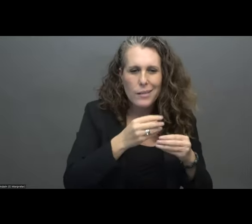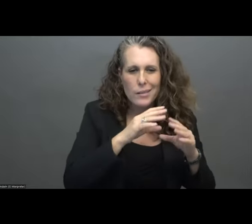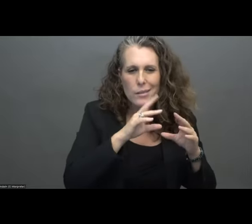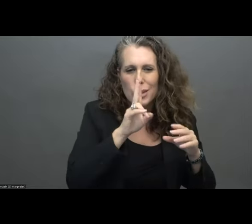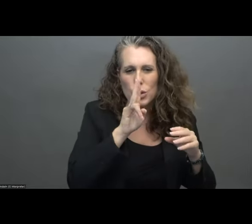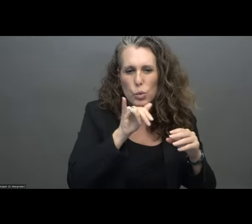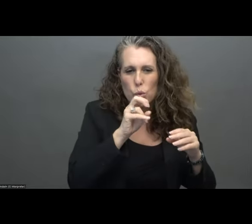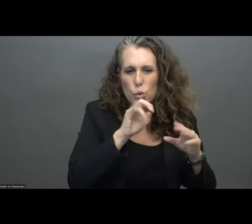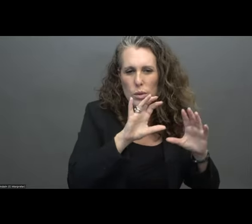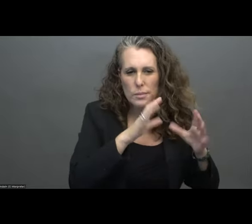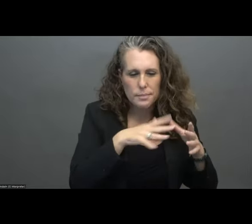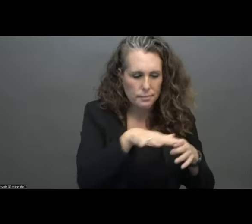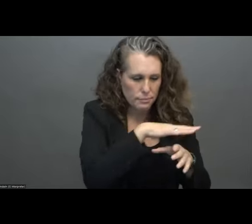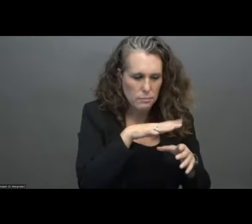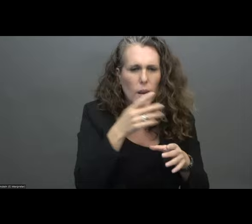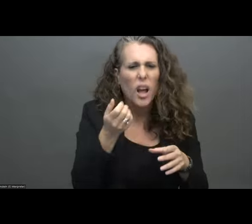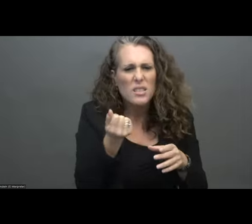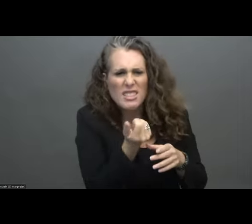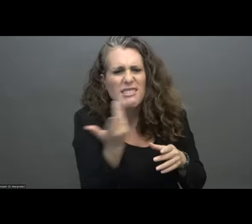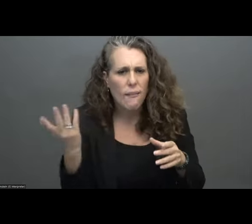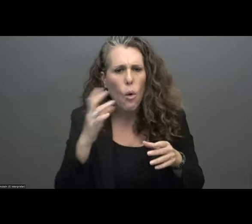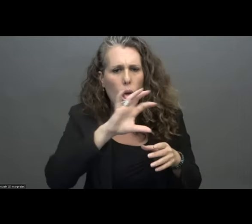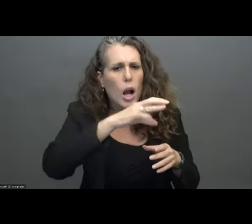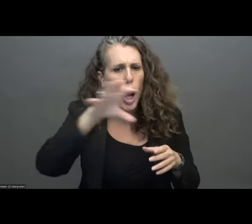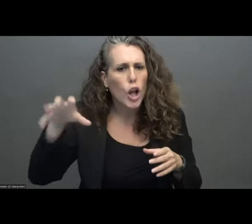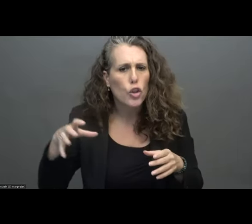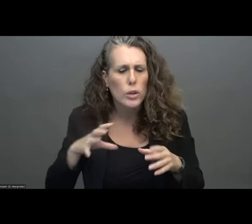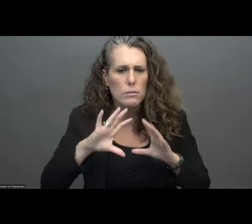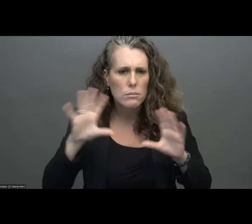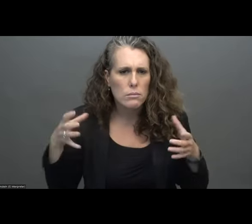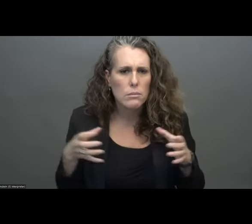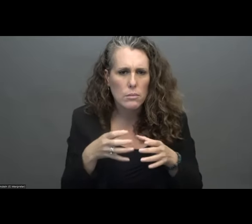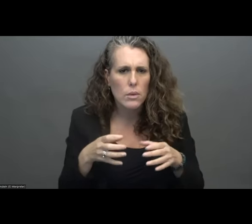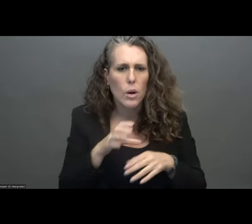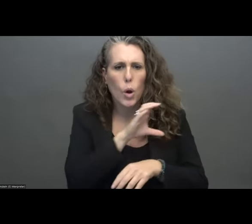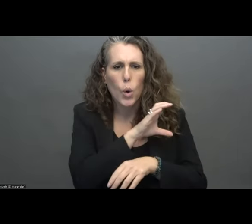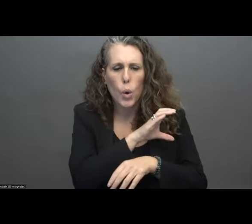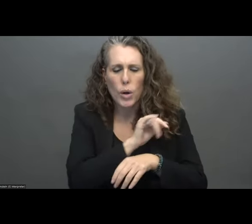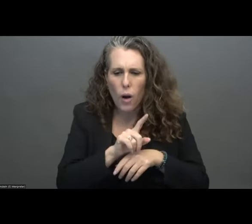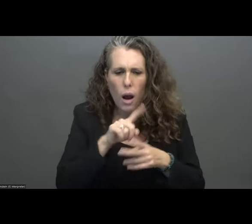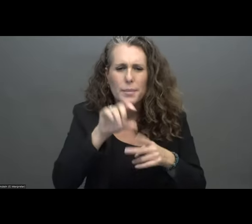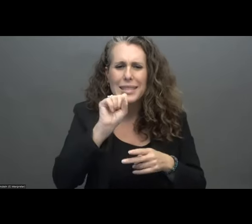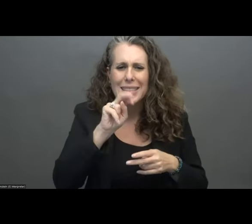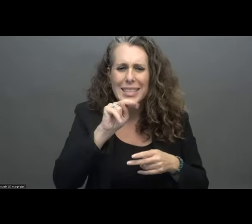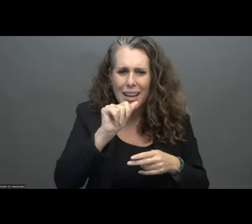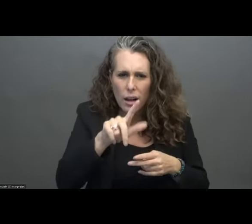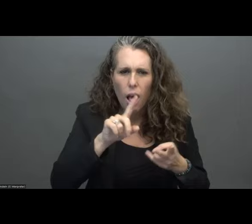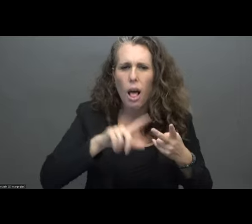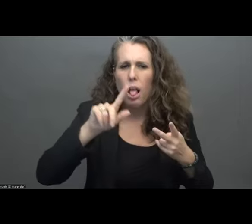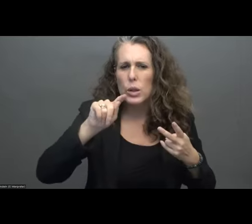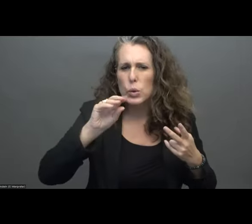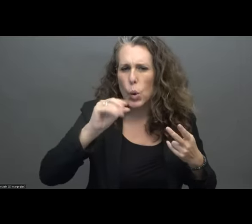is equity economy now said Is it among absolutely not a performance the economy is actually